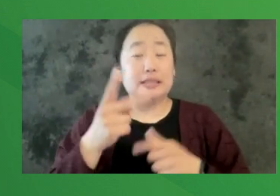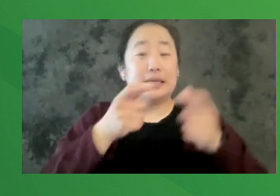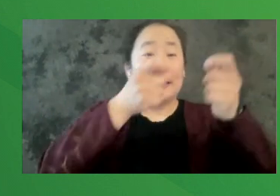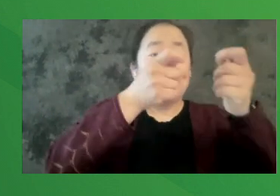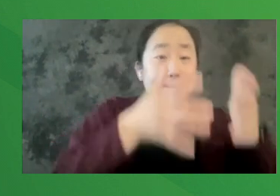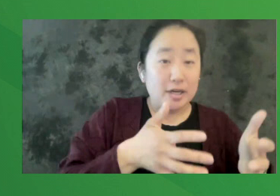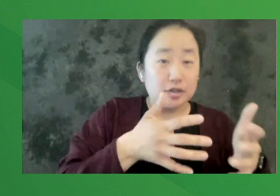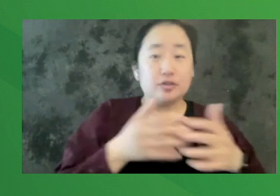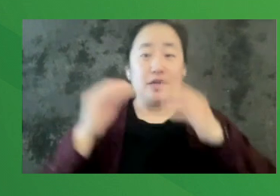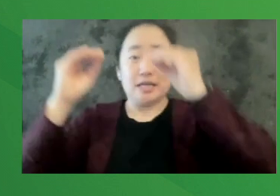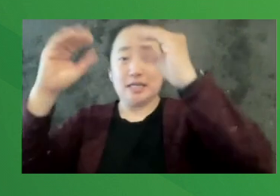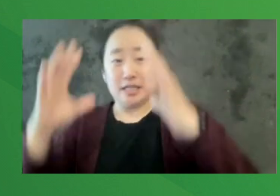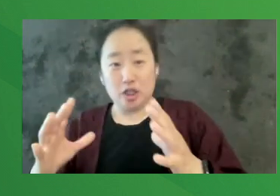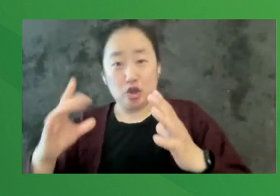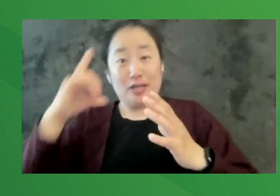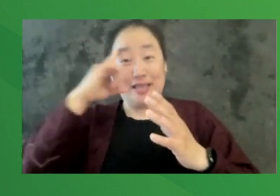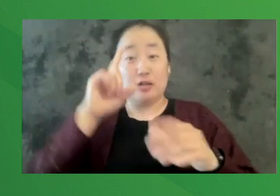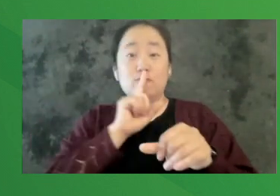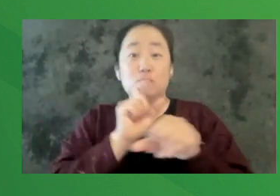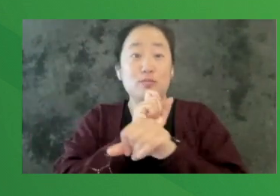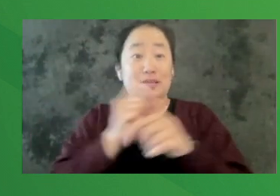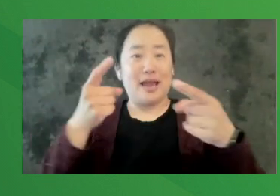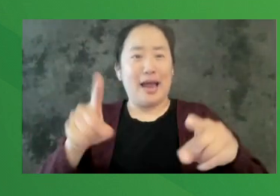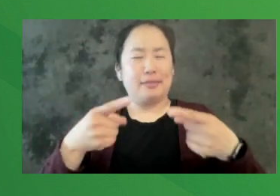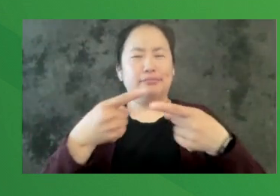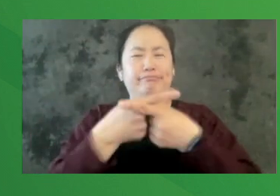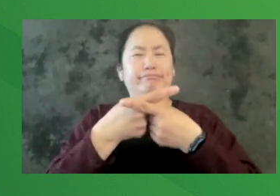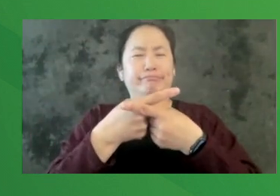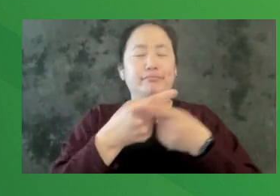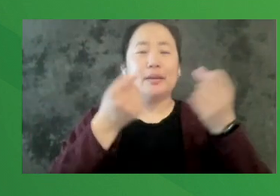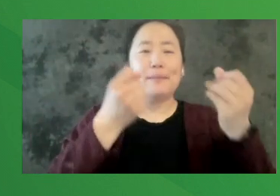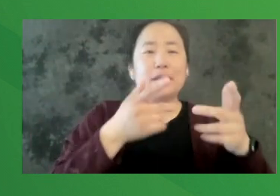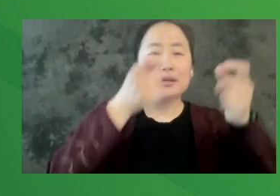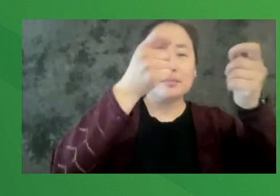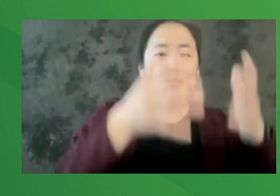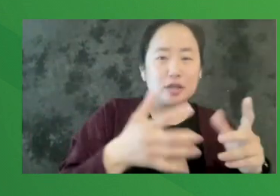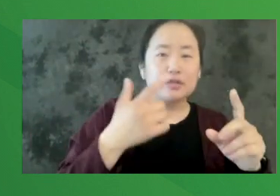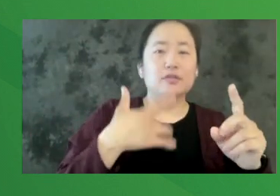is actually happening. A lot more administrators think climate change education is happening and